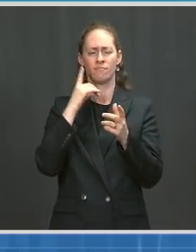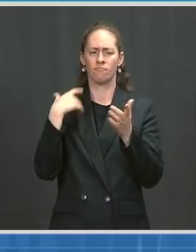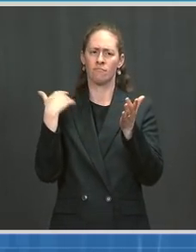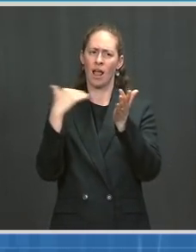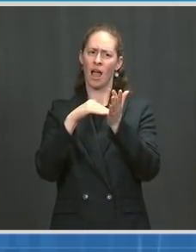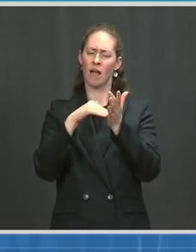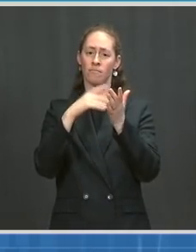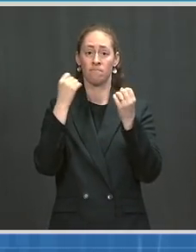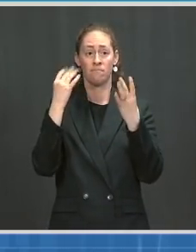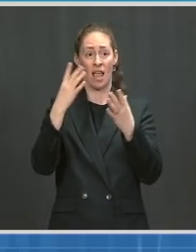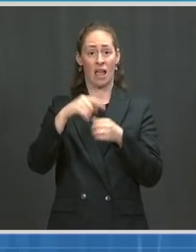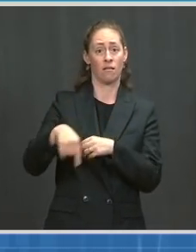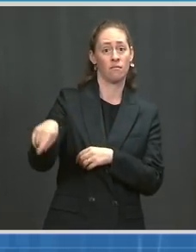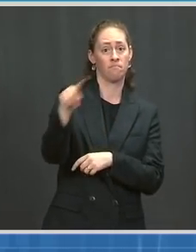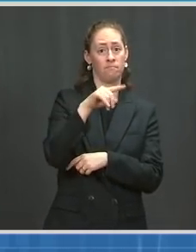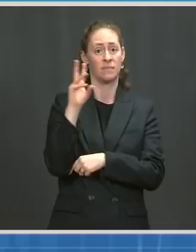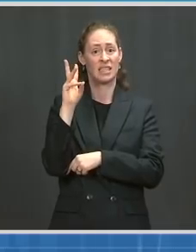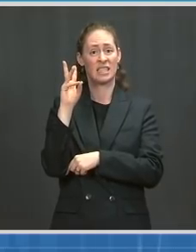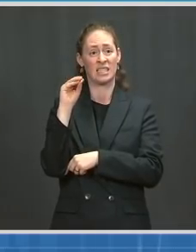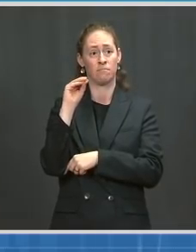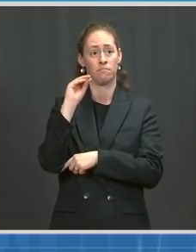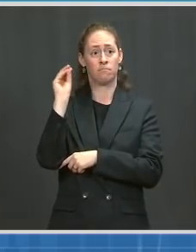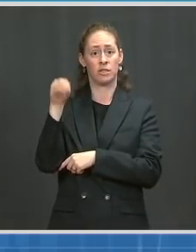and being on their way to full vaccination,